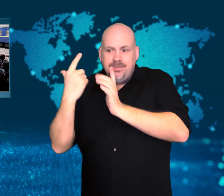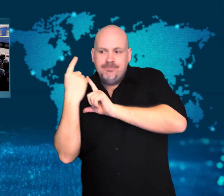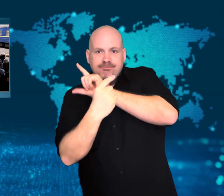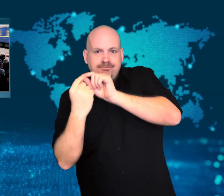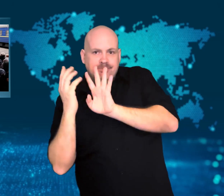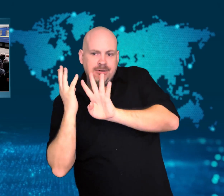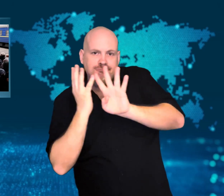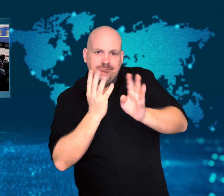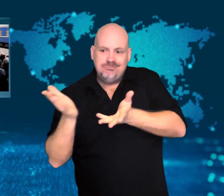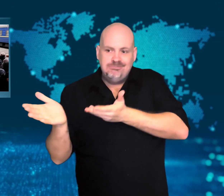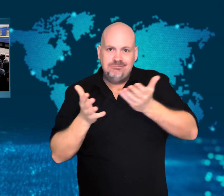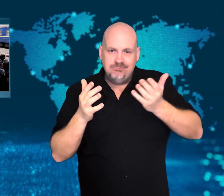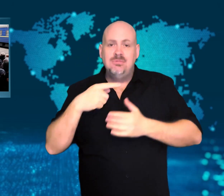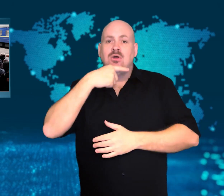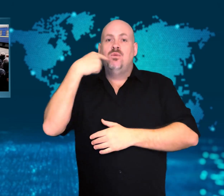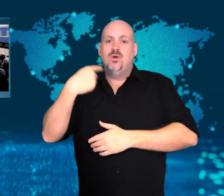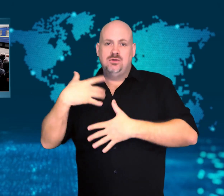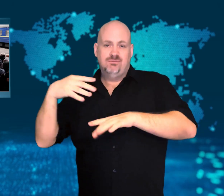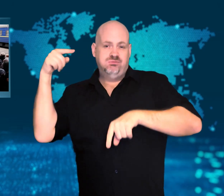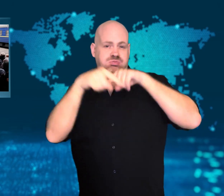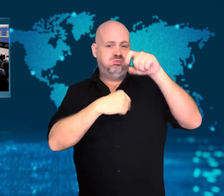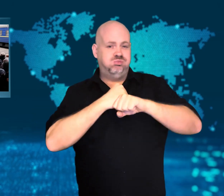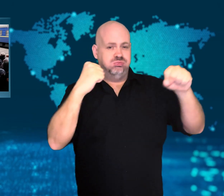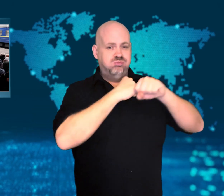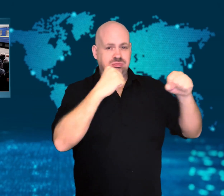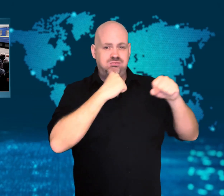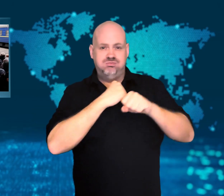escape have been bombed.